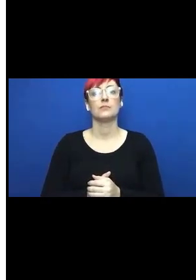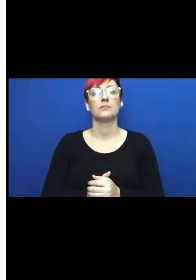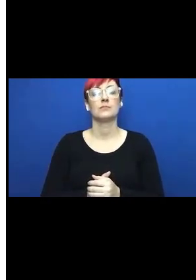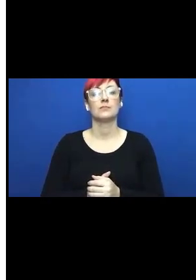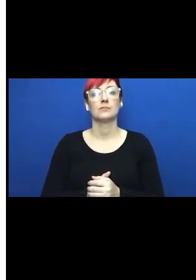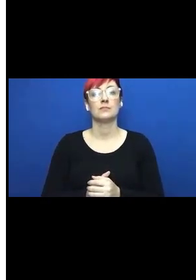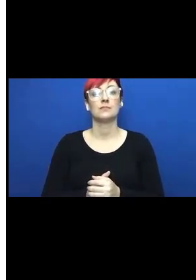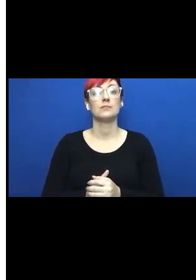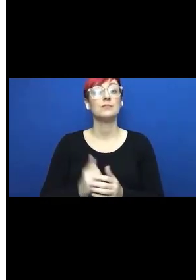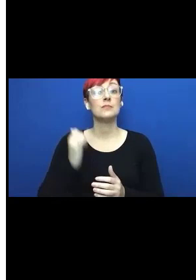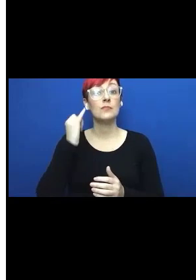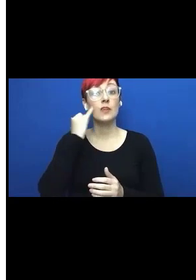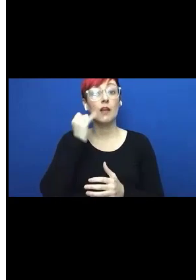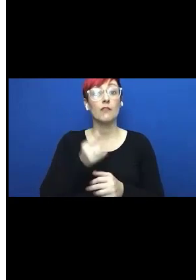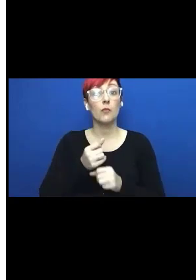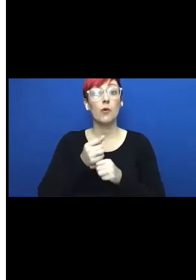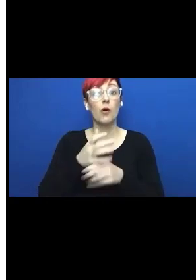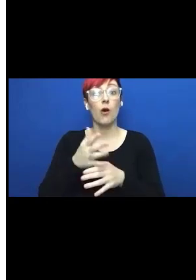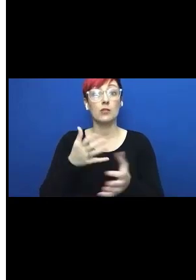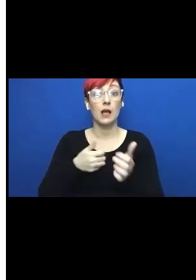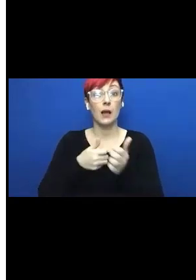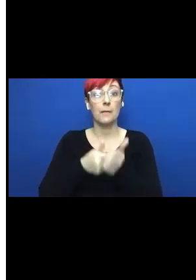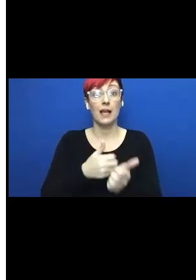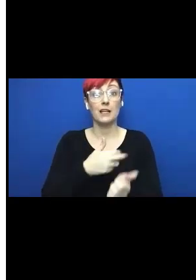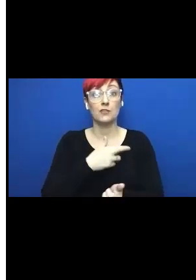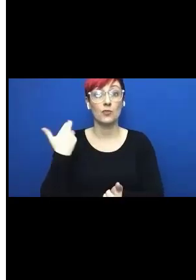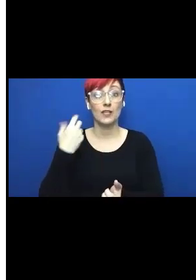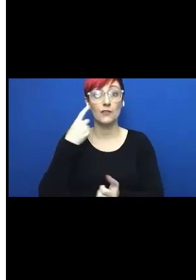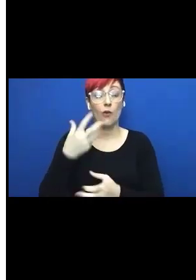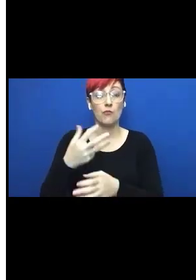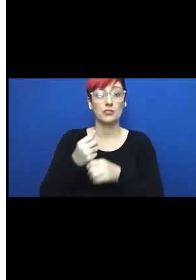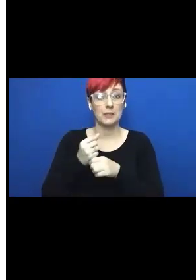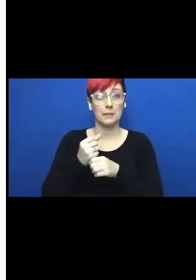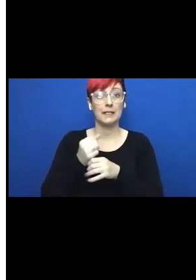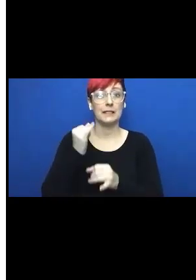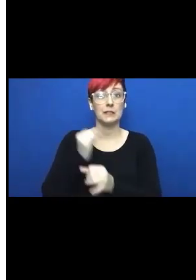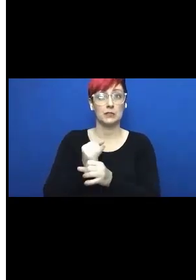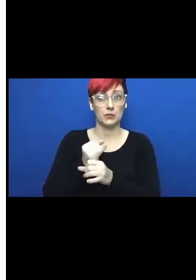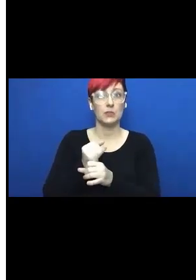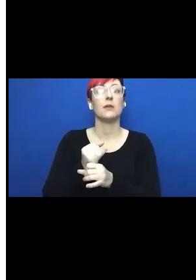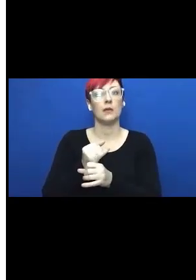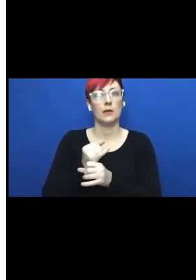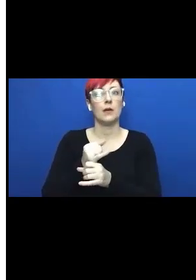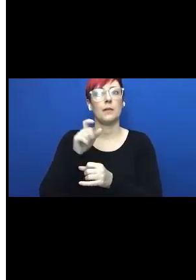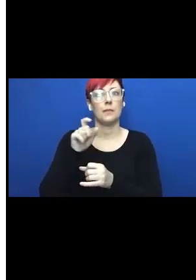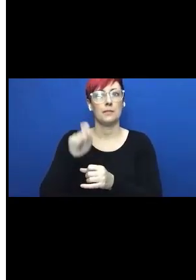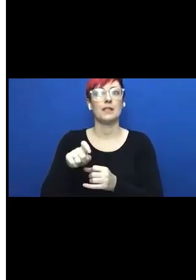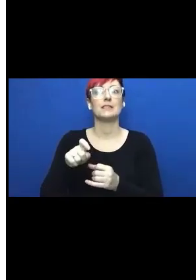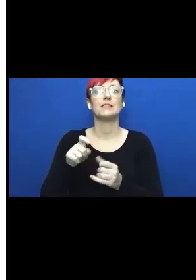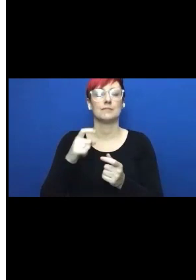going to cause a compliance risk for the recipient institution, we need to consider and identify relationships